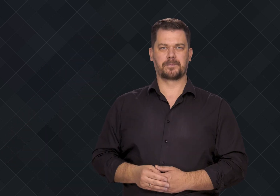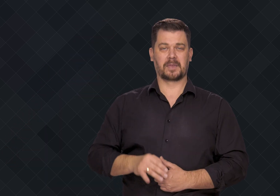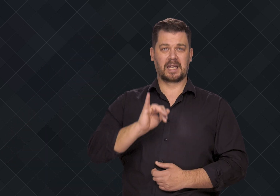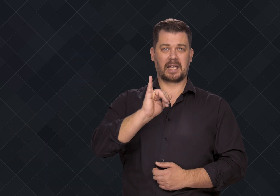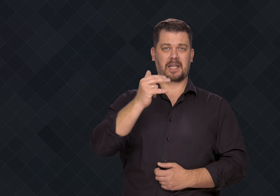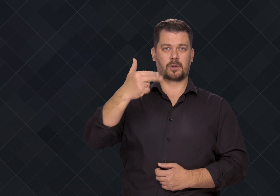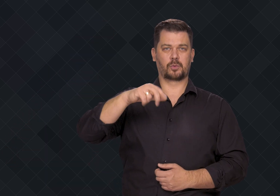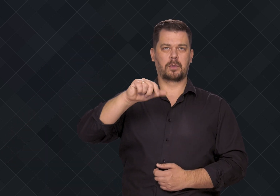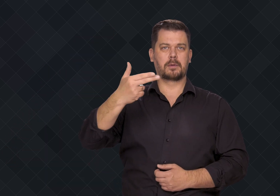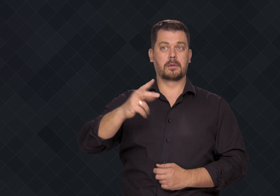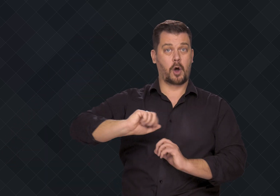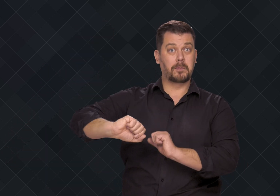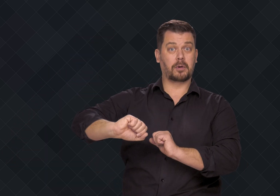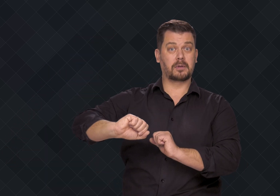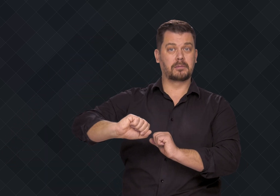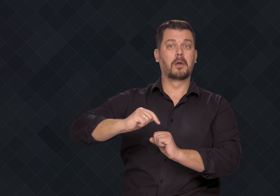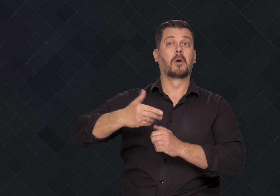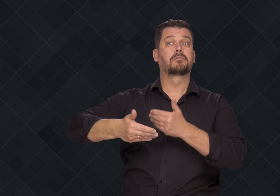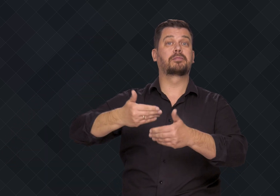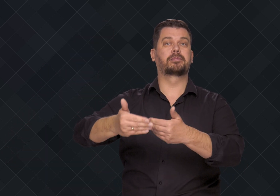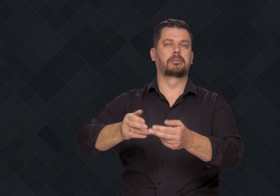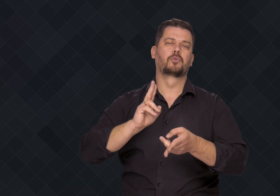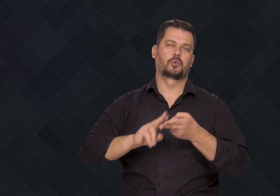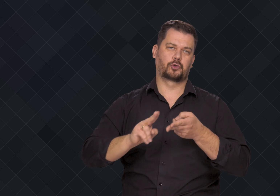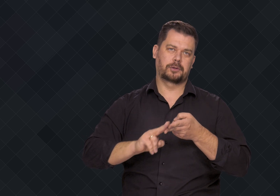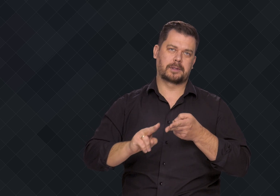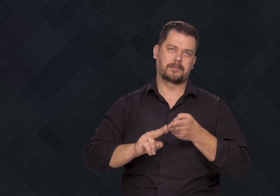And insulin resistance is the first step toward diabetes,